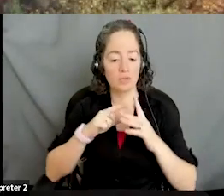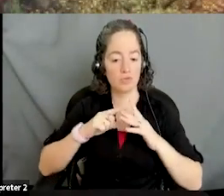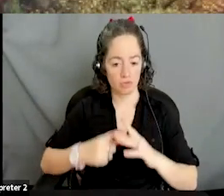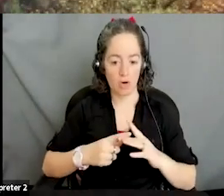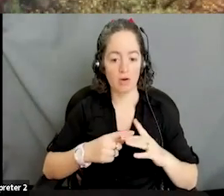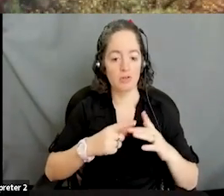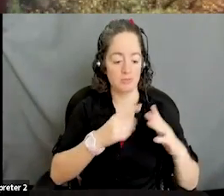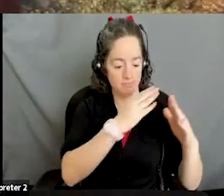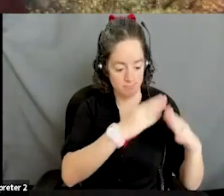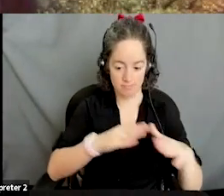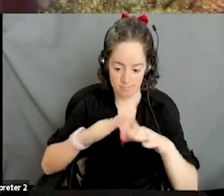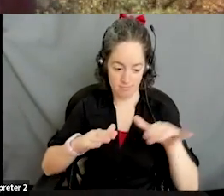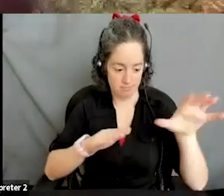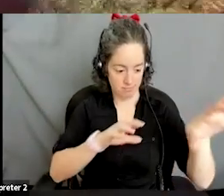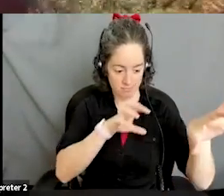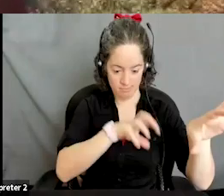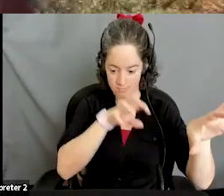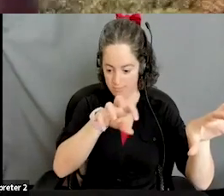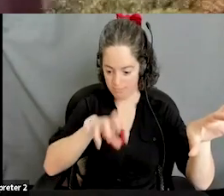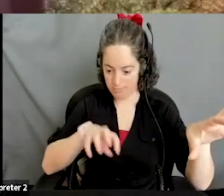to begin working on and tackle them one by one.